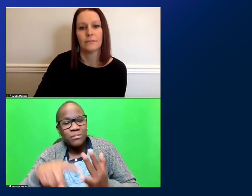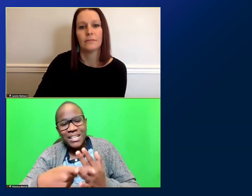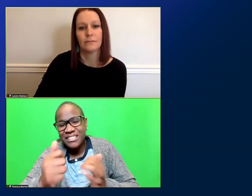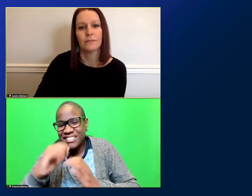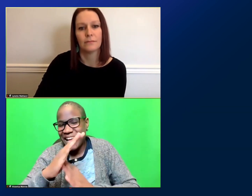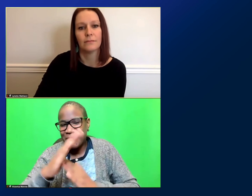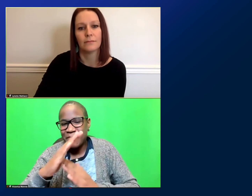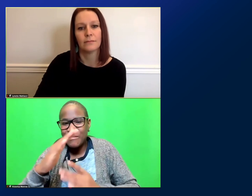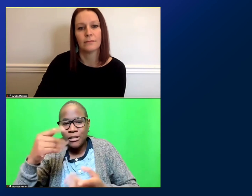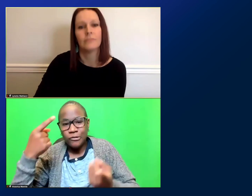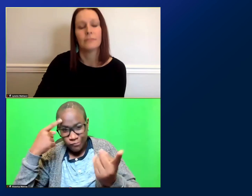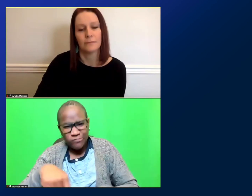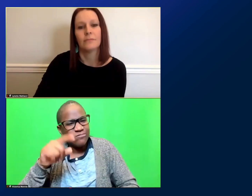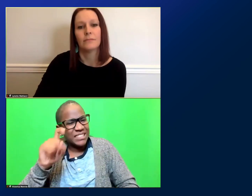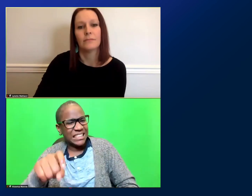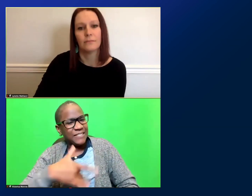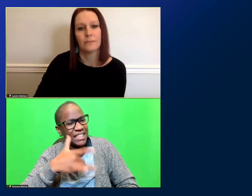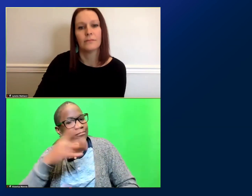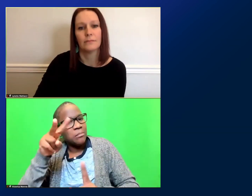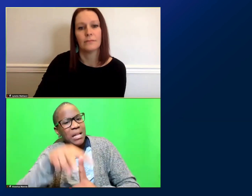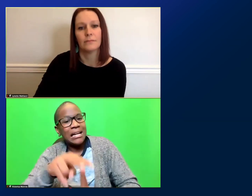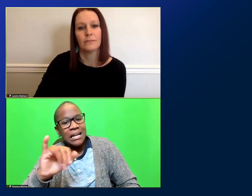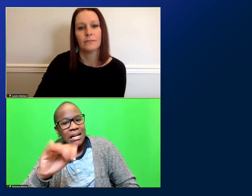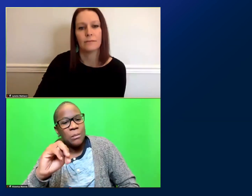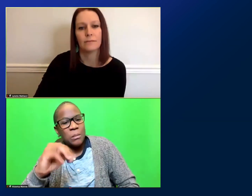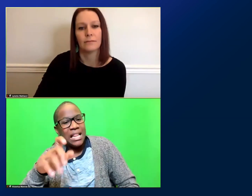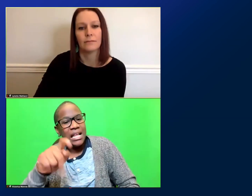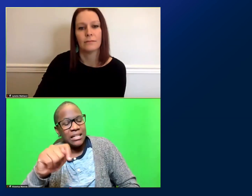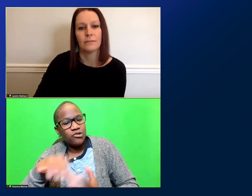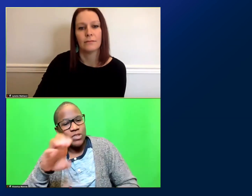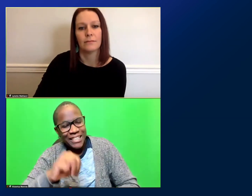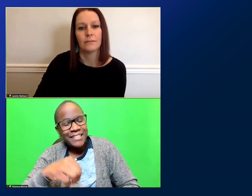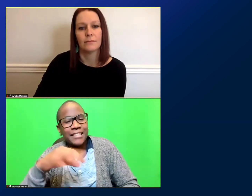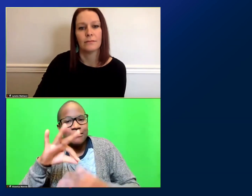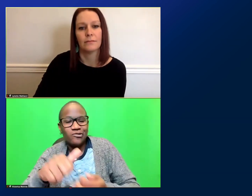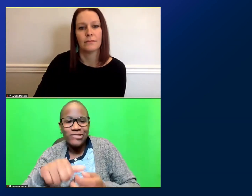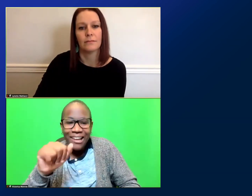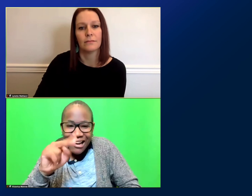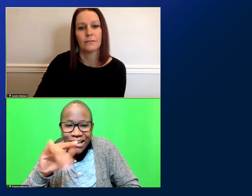agree that there are certain types of implicit biases that are present